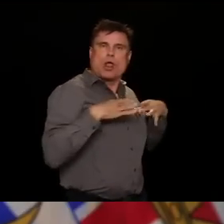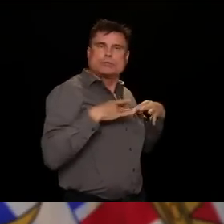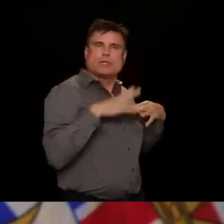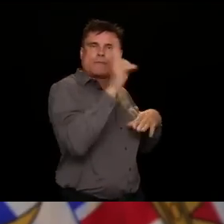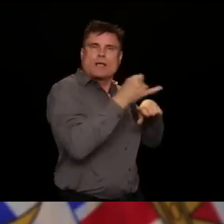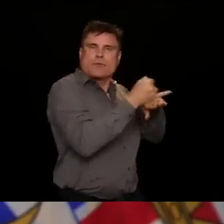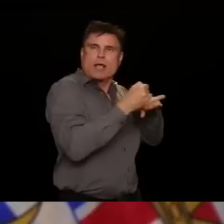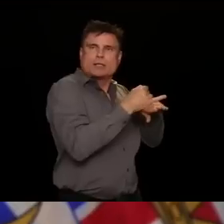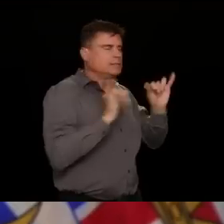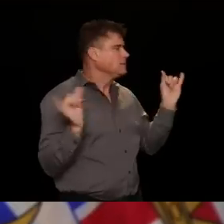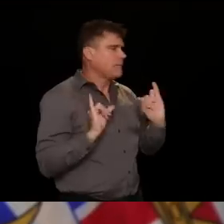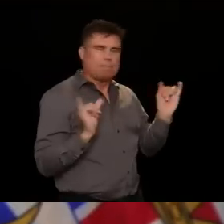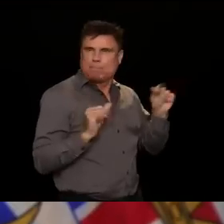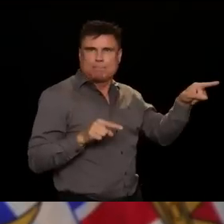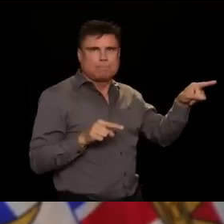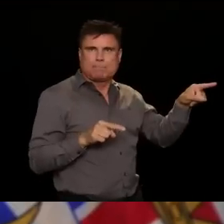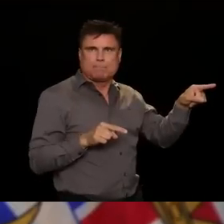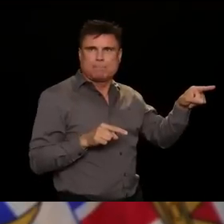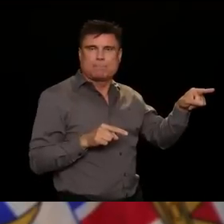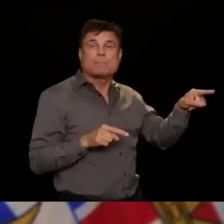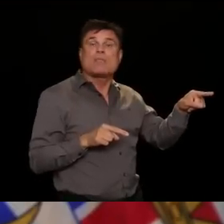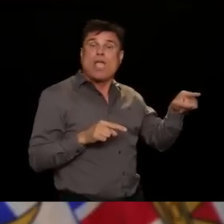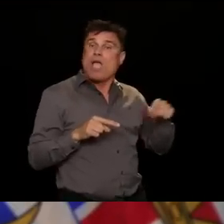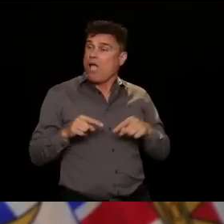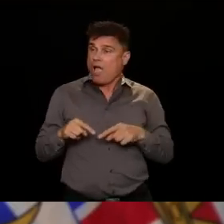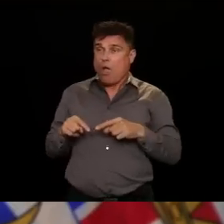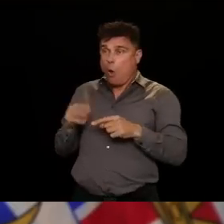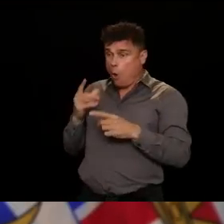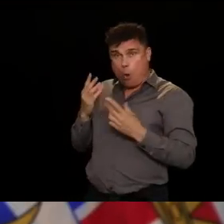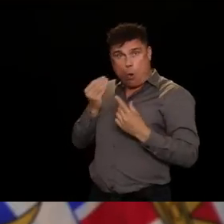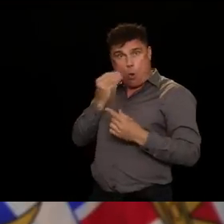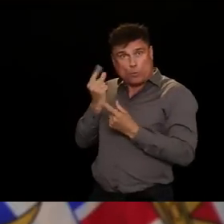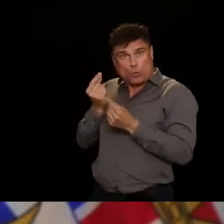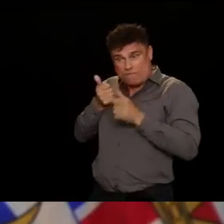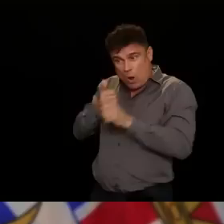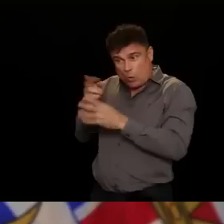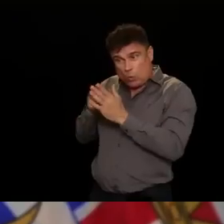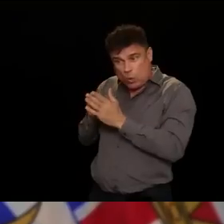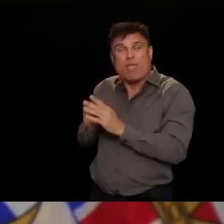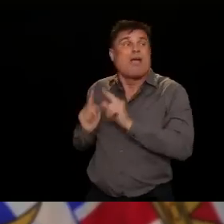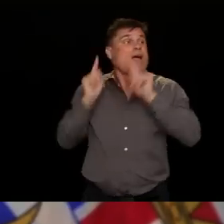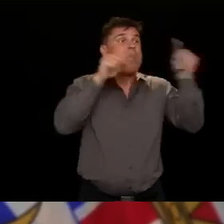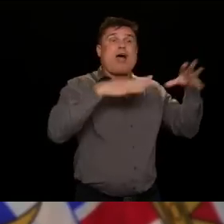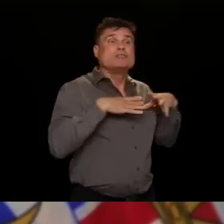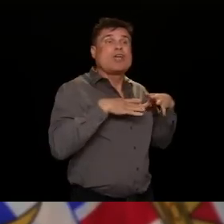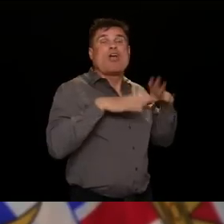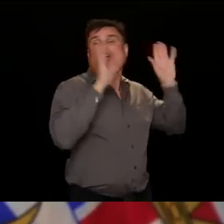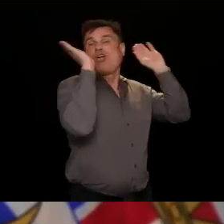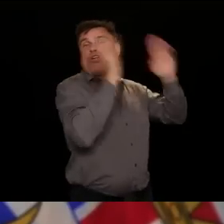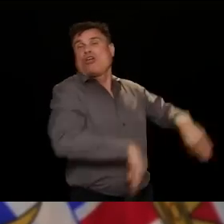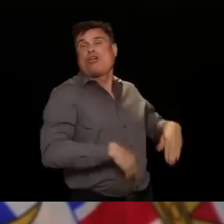That we are being respectful of the community, not overcrowding places, not gathering in large groups.